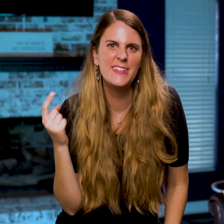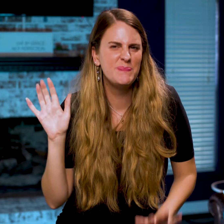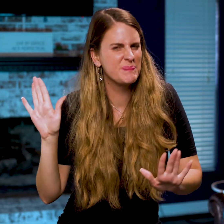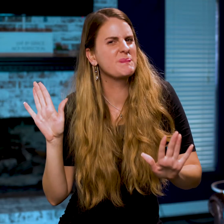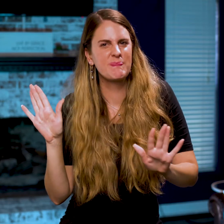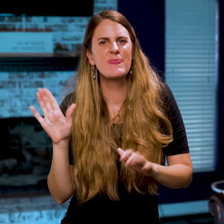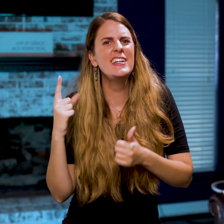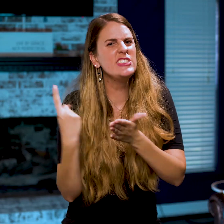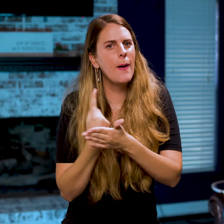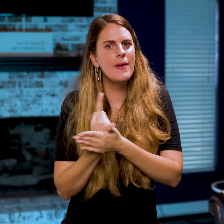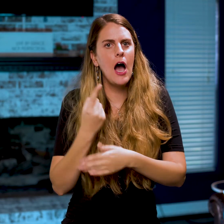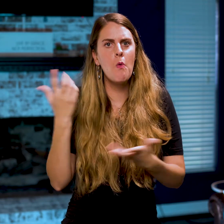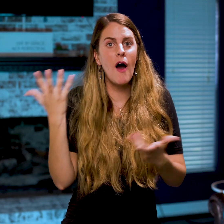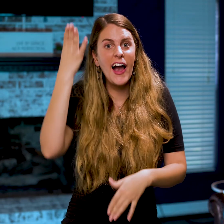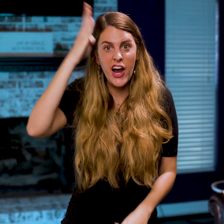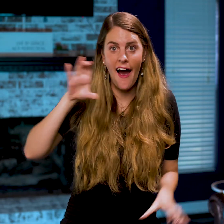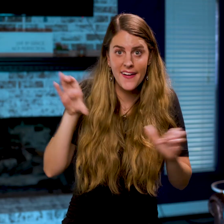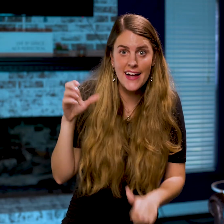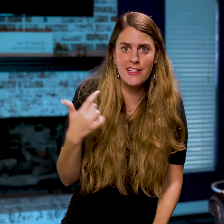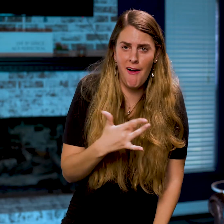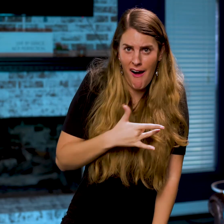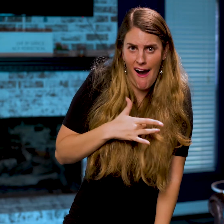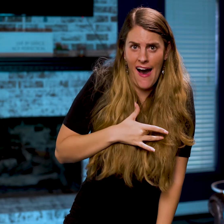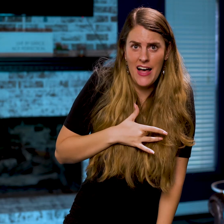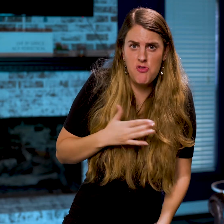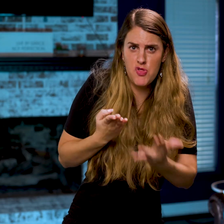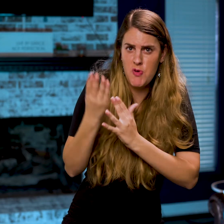Sometimes what God does in our hearts